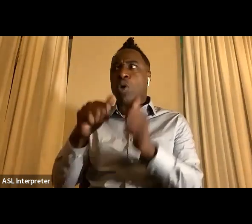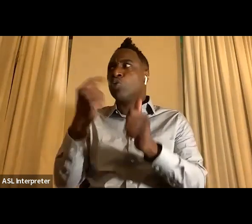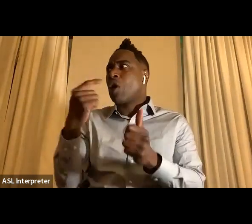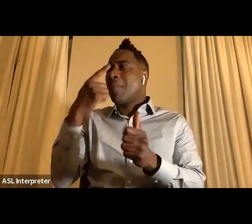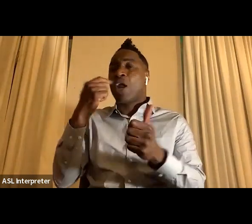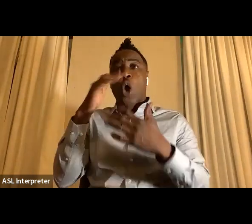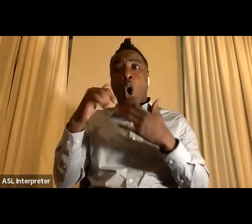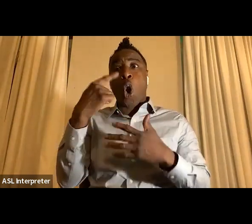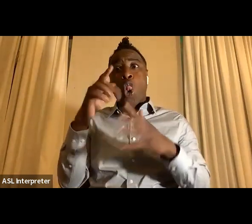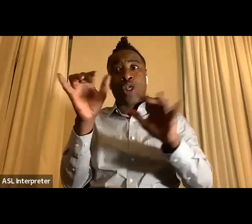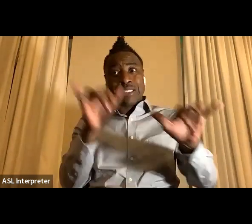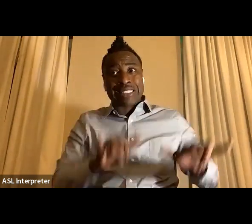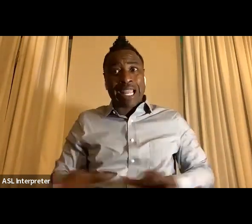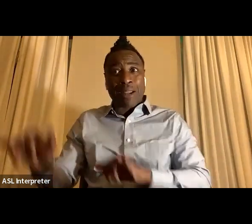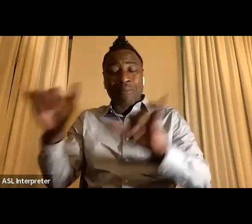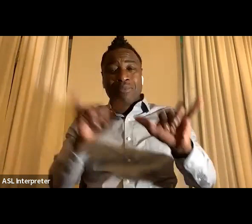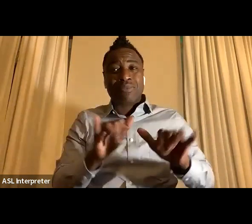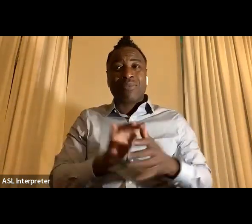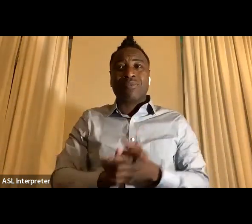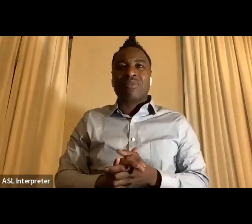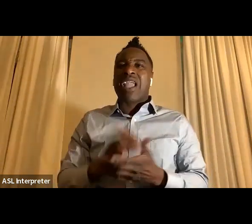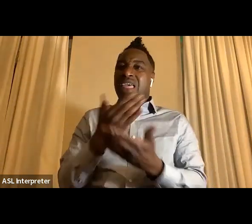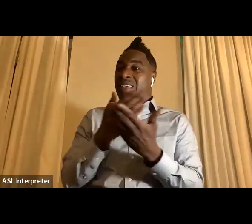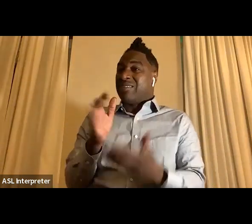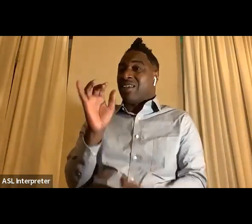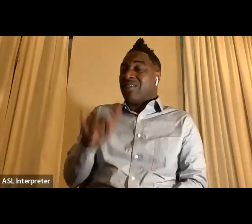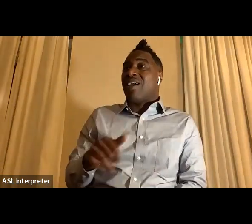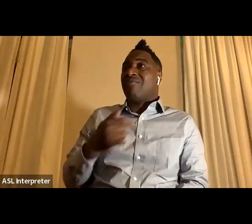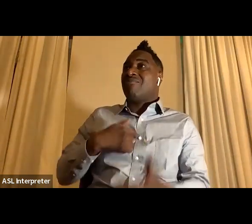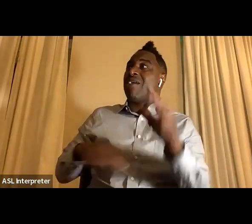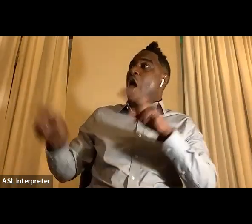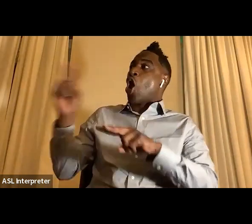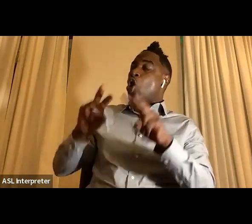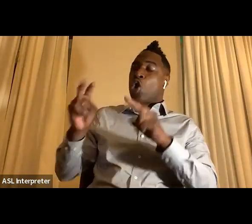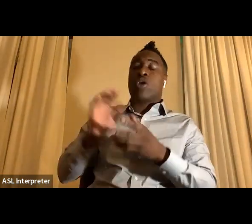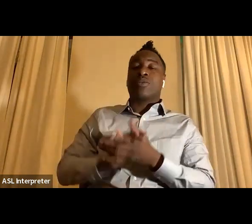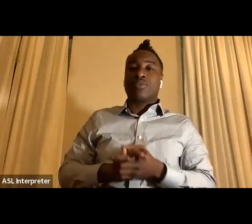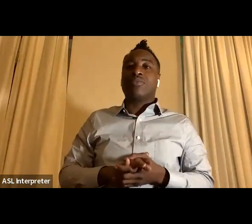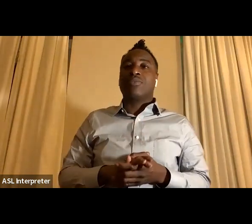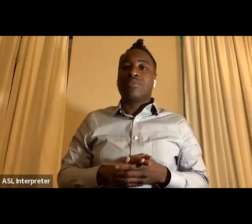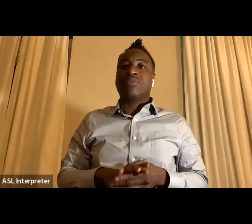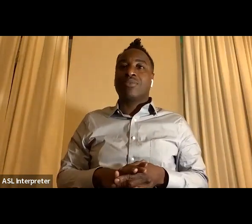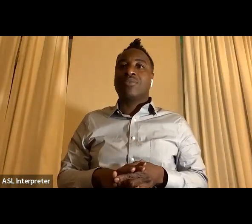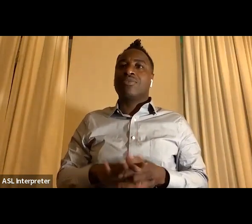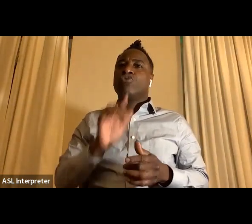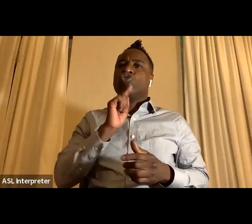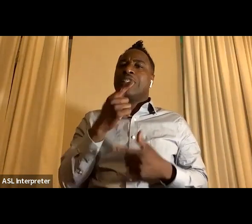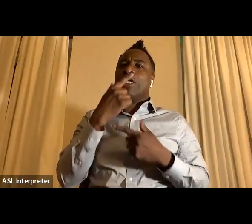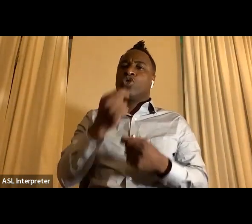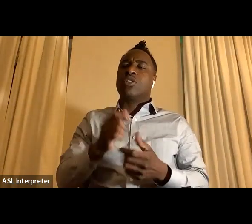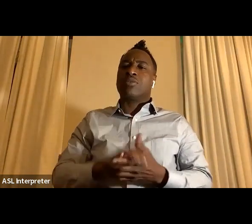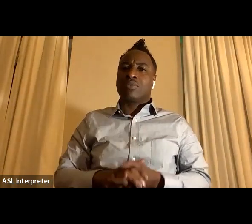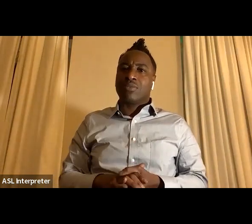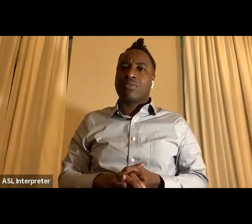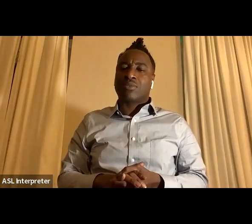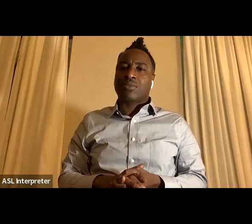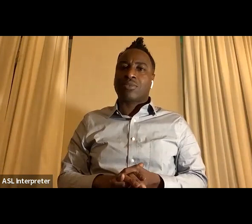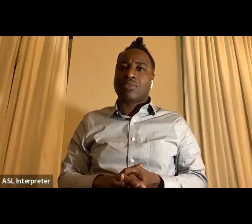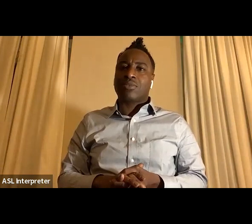And, you know, just things that, you know, I look and I'm like, you know, like it's this interesting and it's like it's it just feels creative